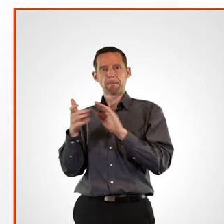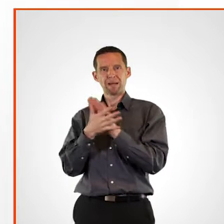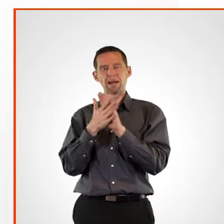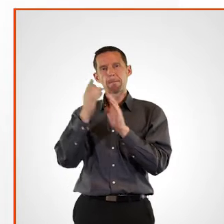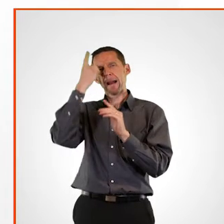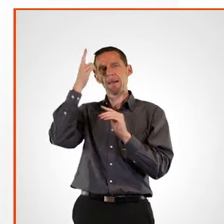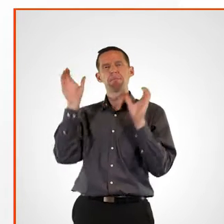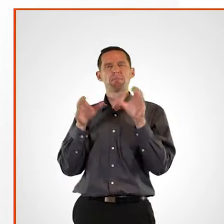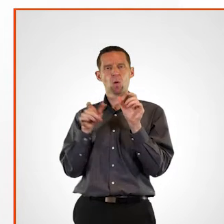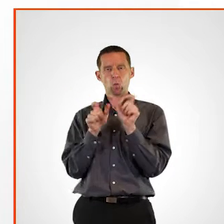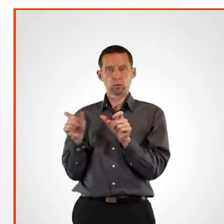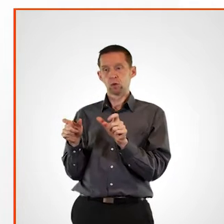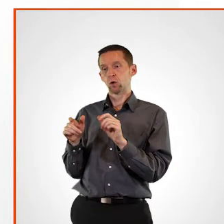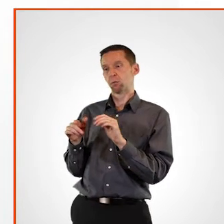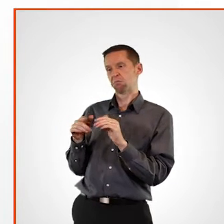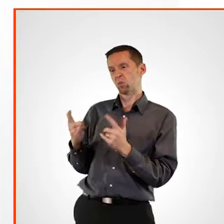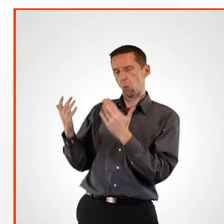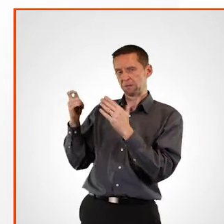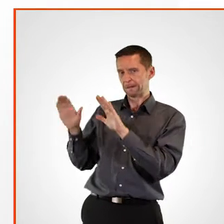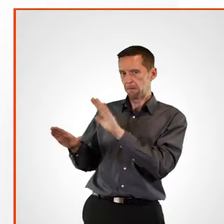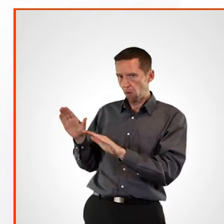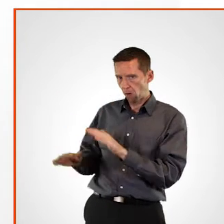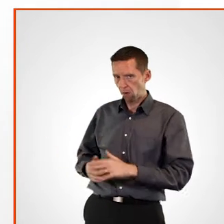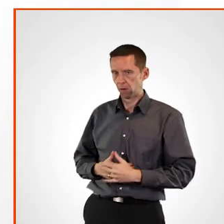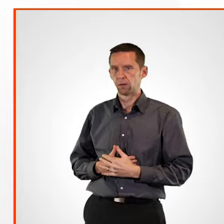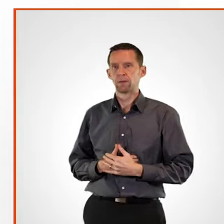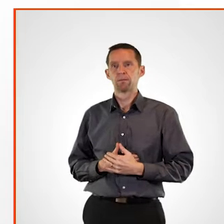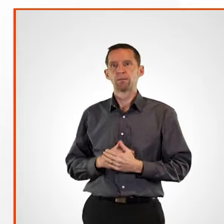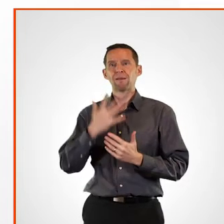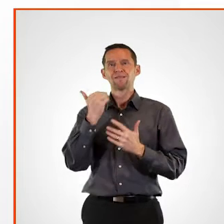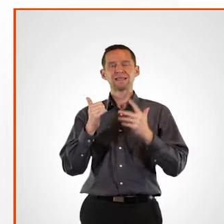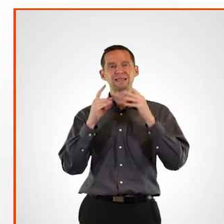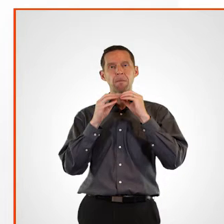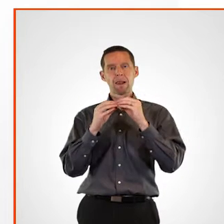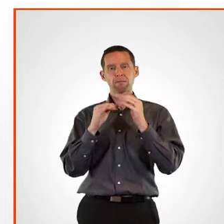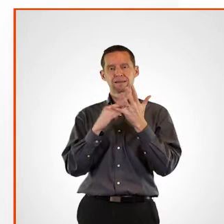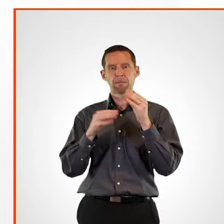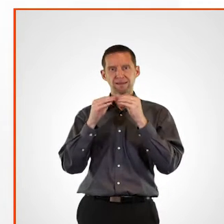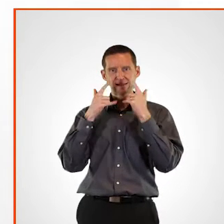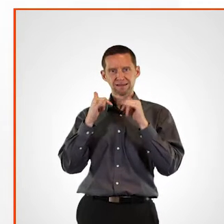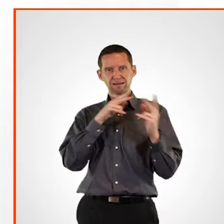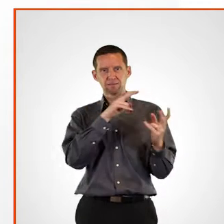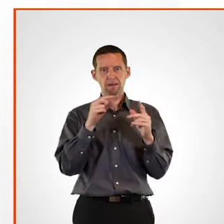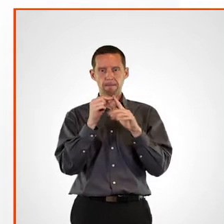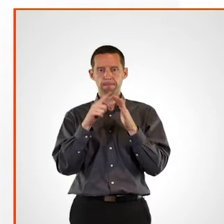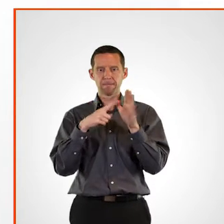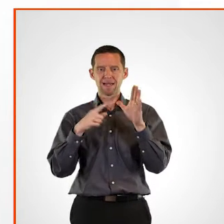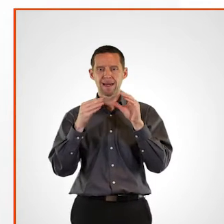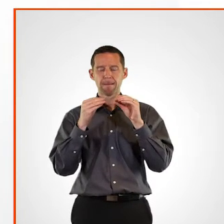On those two measures, our kids scored very similarly. We had a spelling subtest from the Peabody Individual Achievement Test,